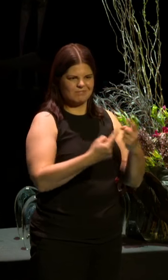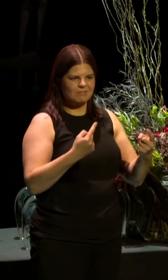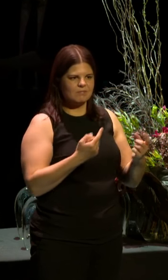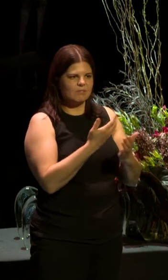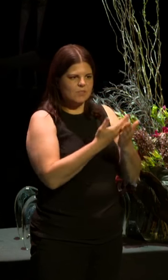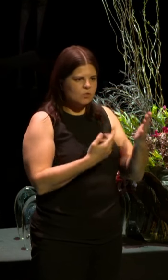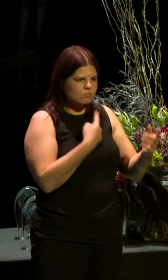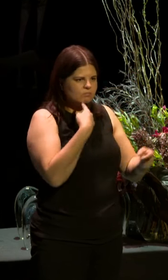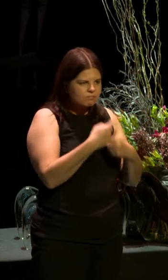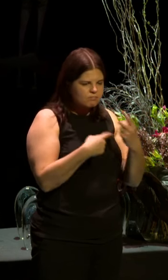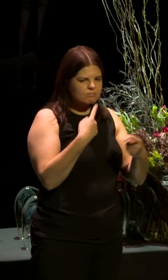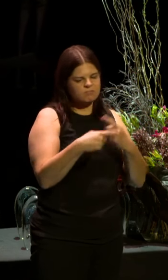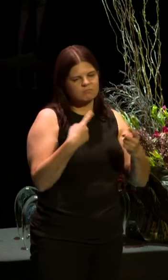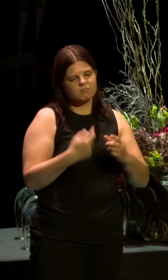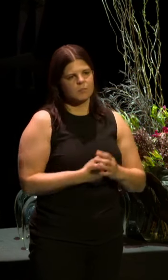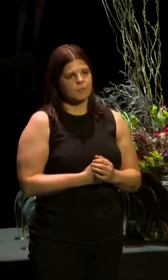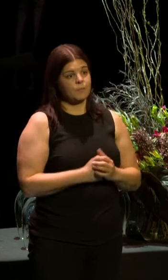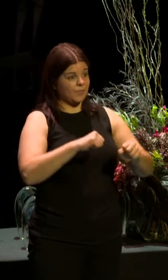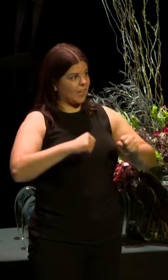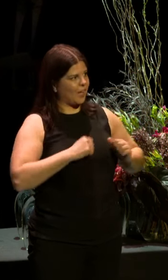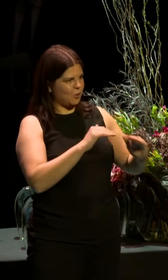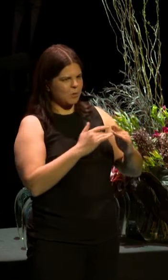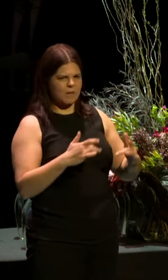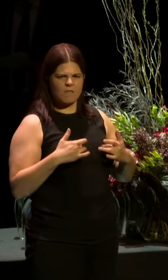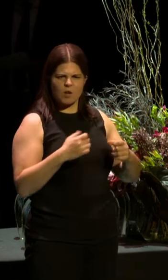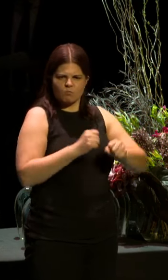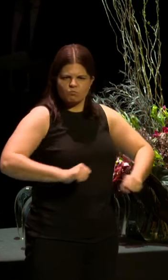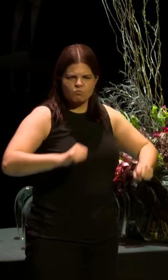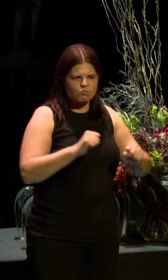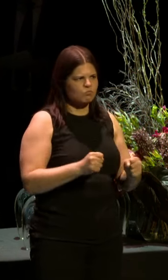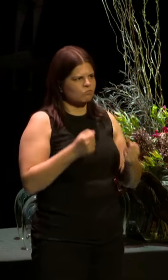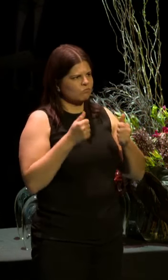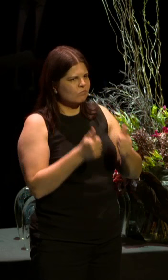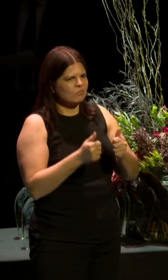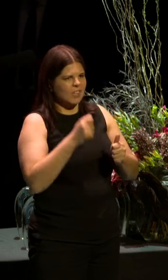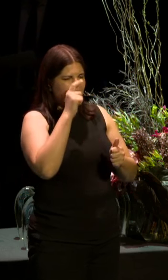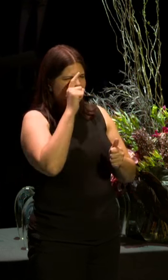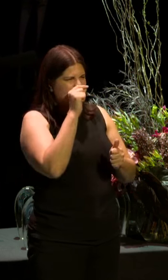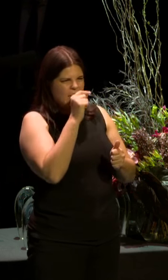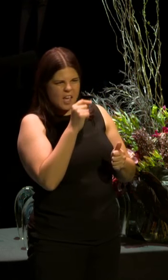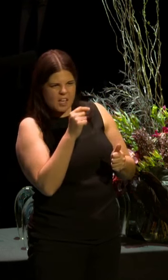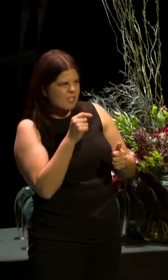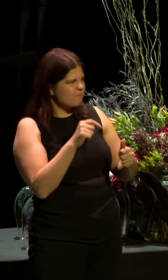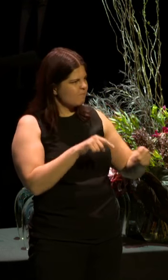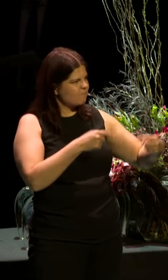When our community is feeling strong, we are better equipped to challenge the status quo.